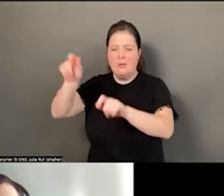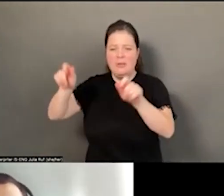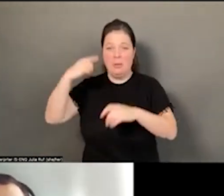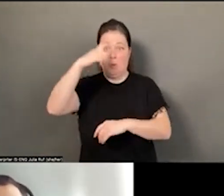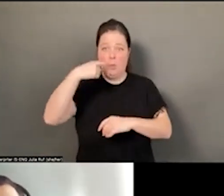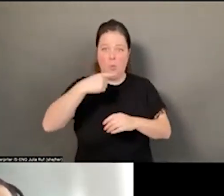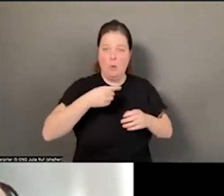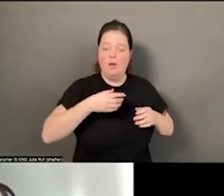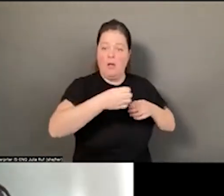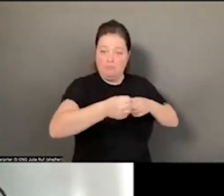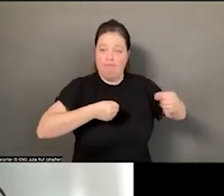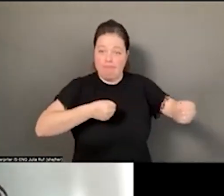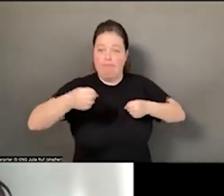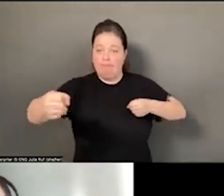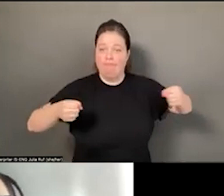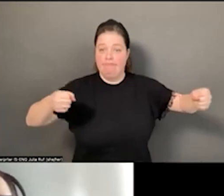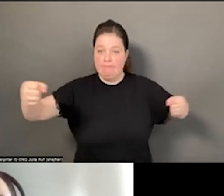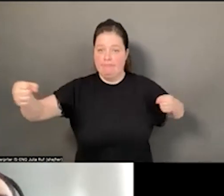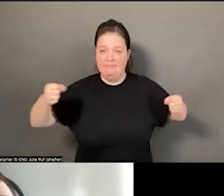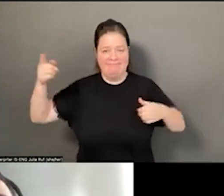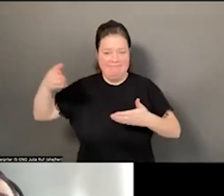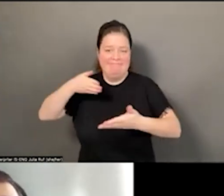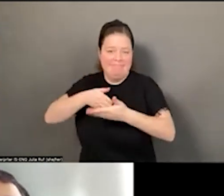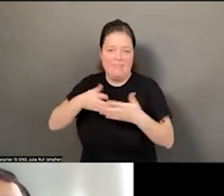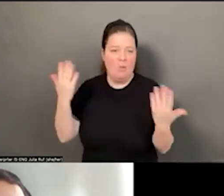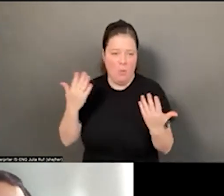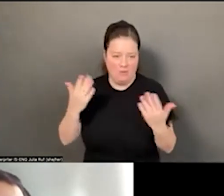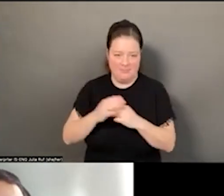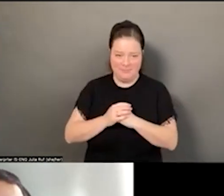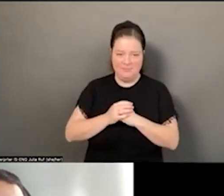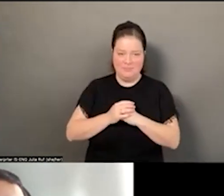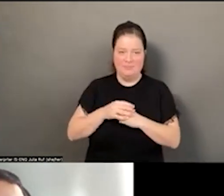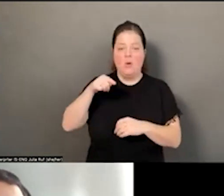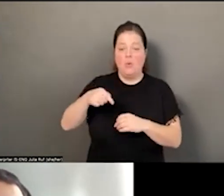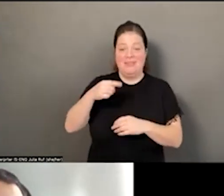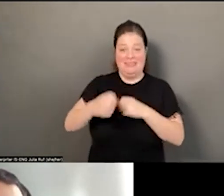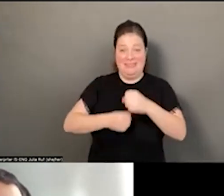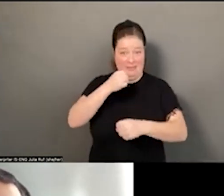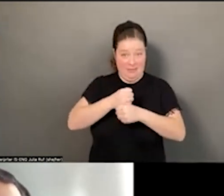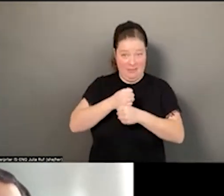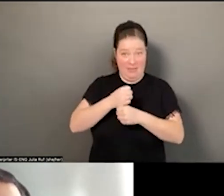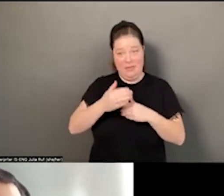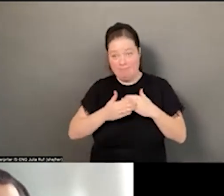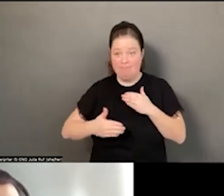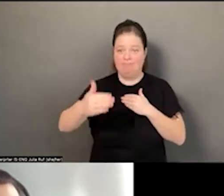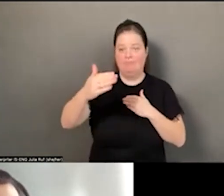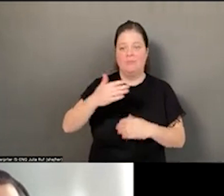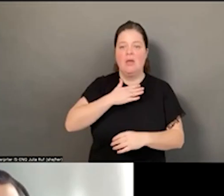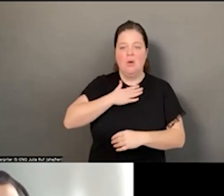So this year, one of the deliverables of this employment package will be to develop a guidance on reasonable accommodation.